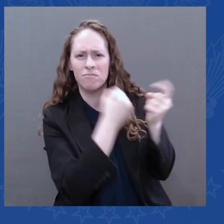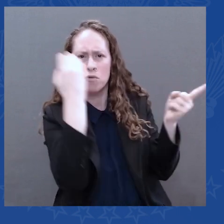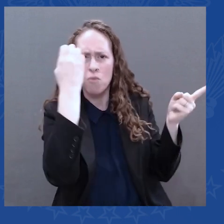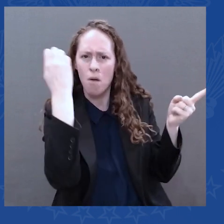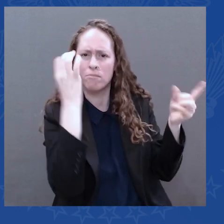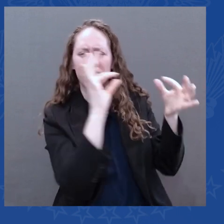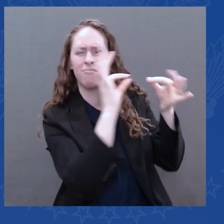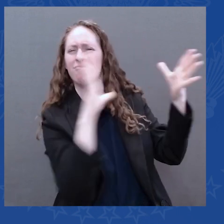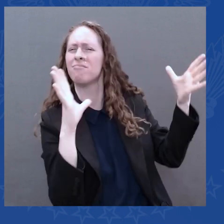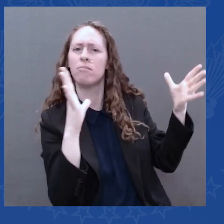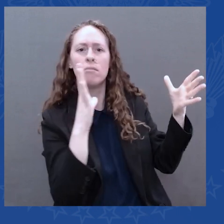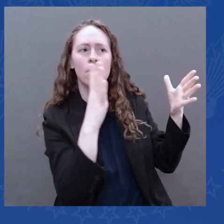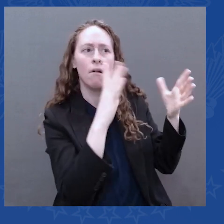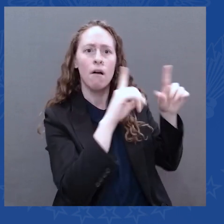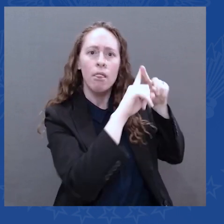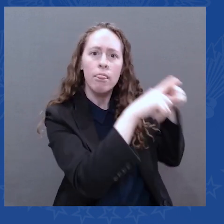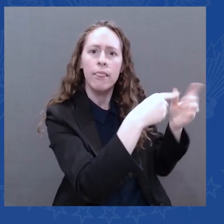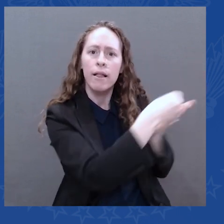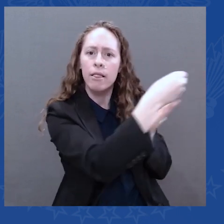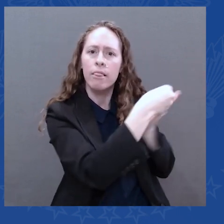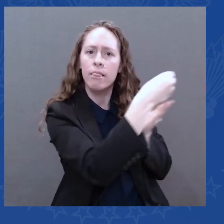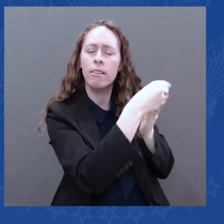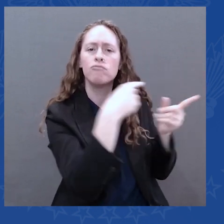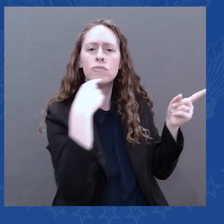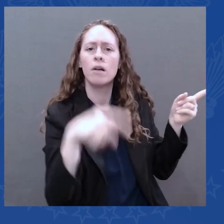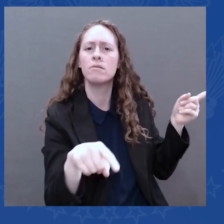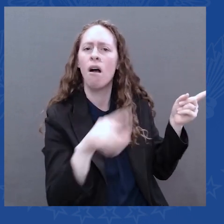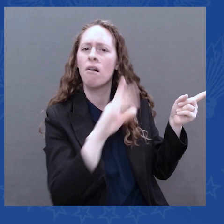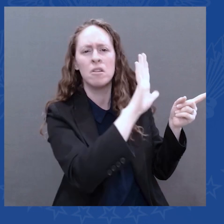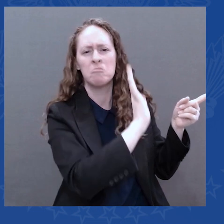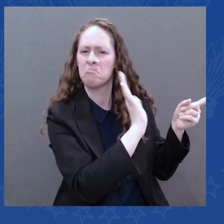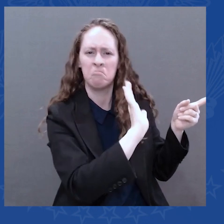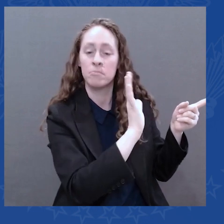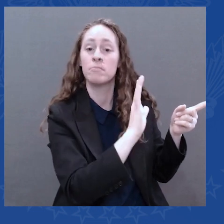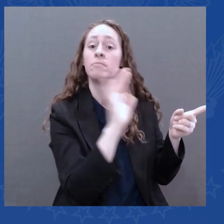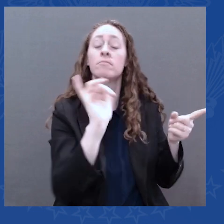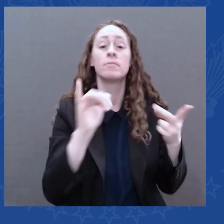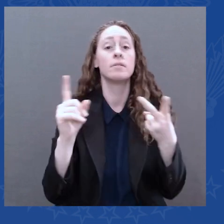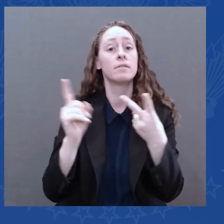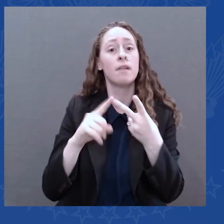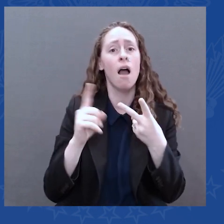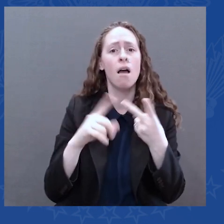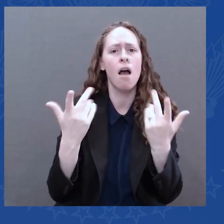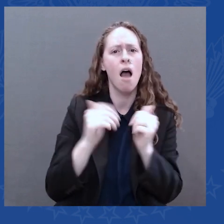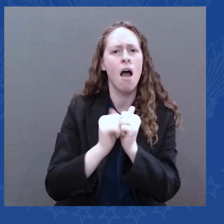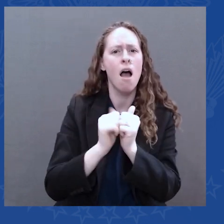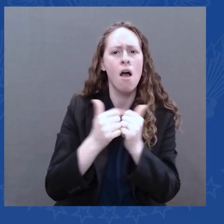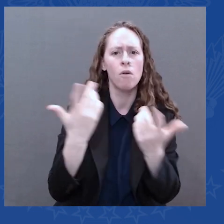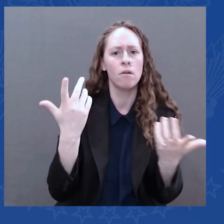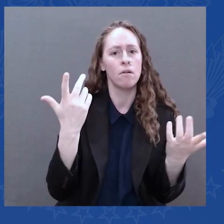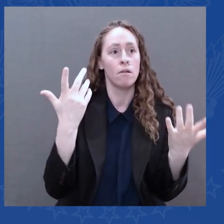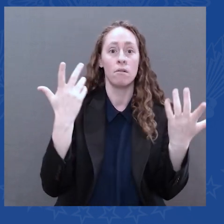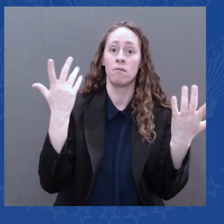And, secondly, reducing Europe's demand for gas overall. To address the first point, the United States,